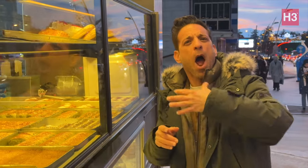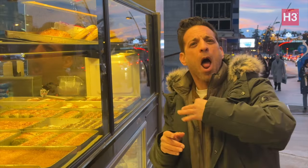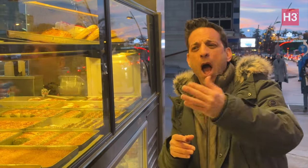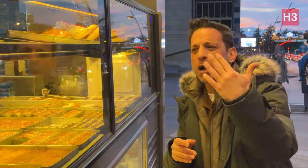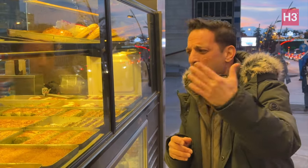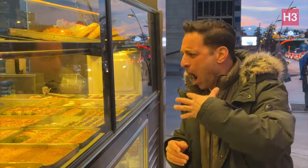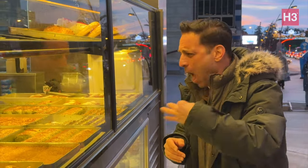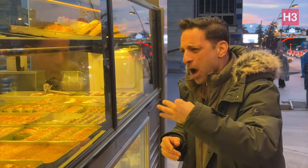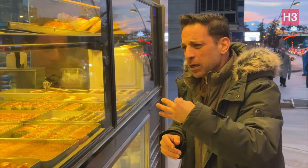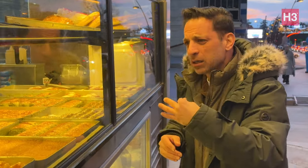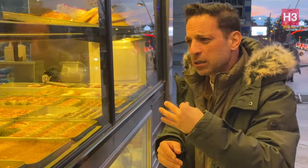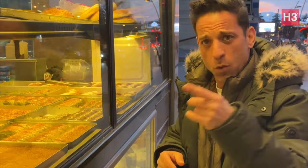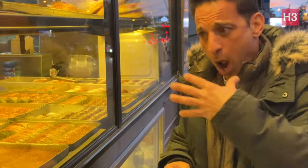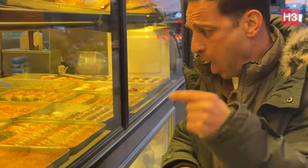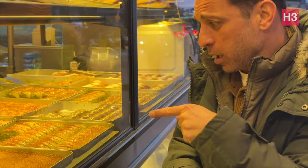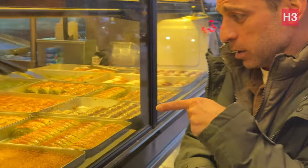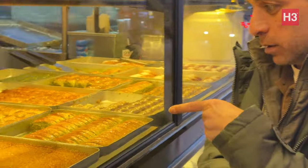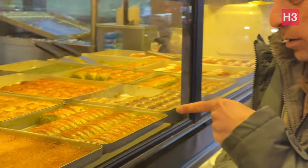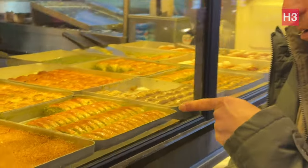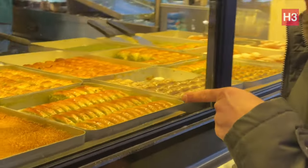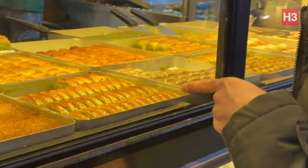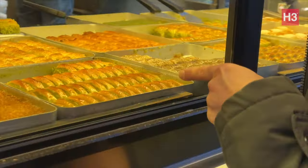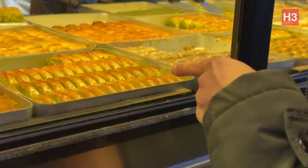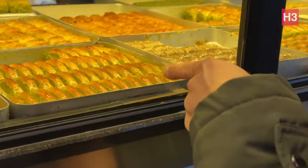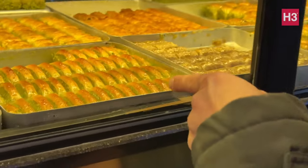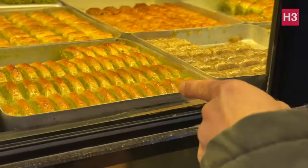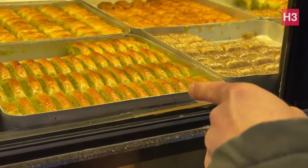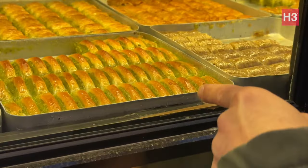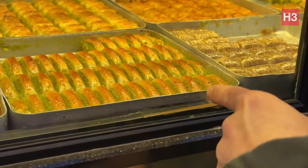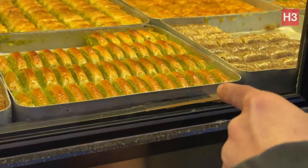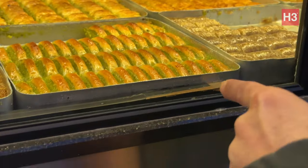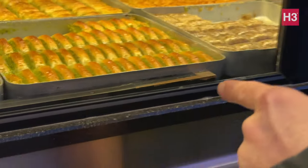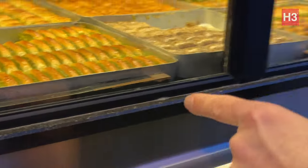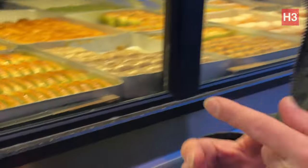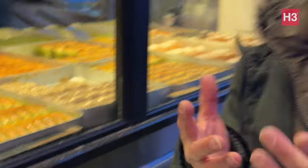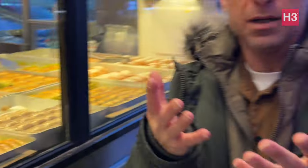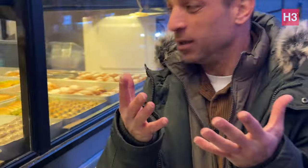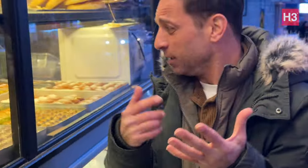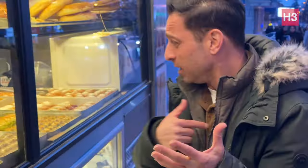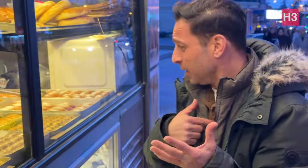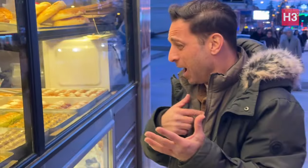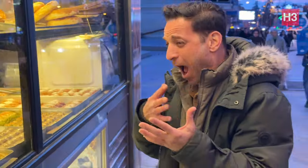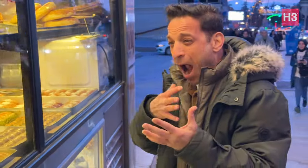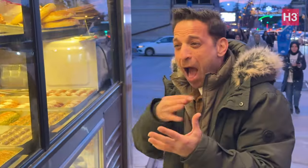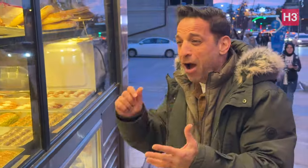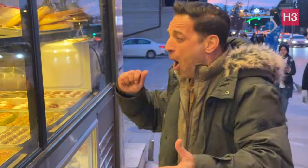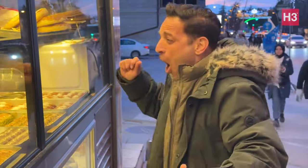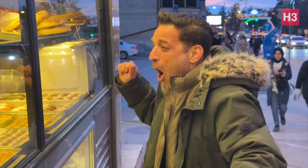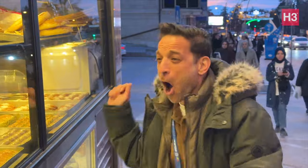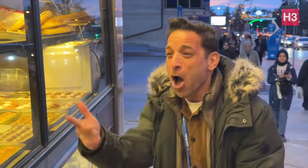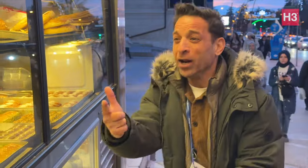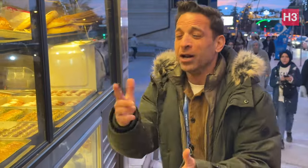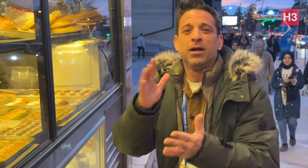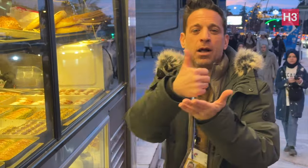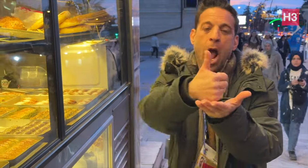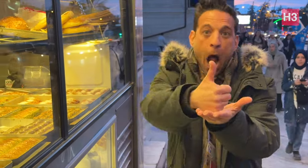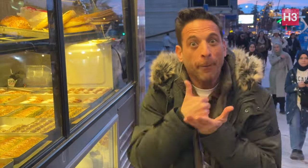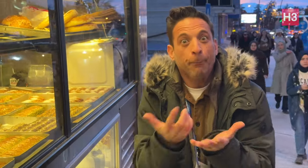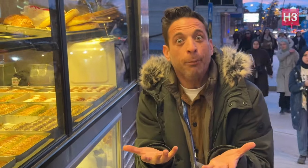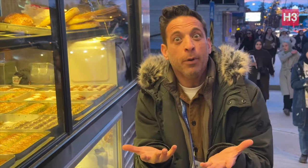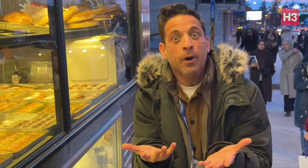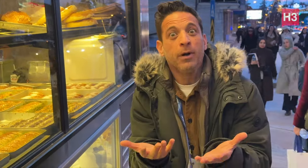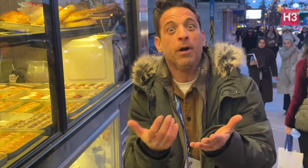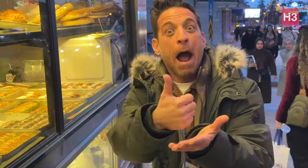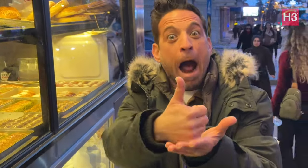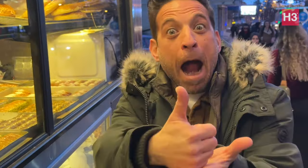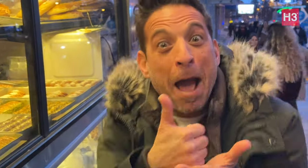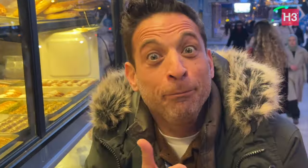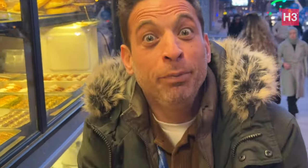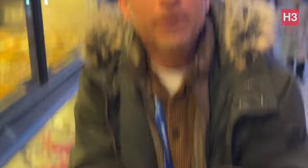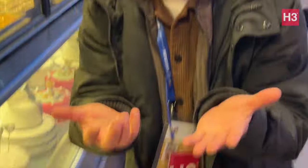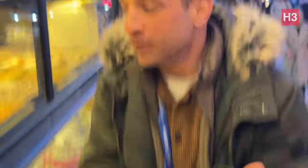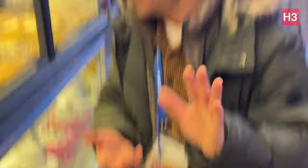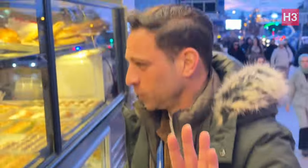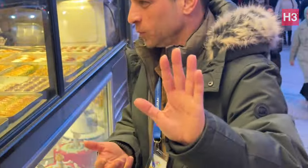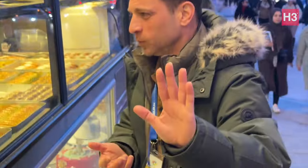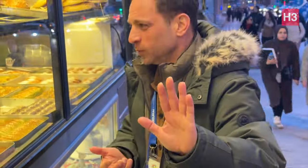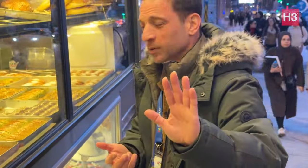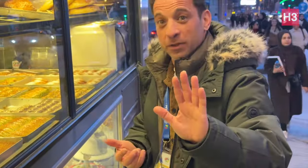Do you like this one? I like all of them! Help me, please?